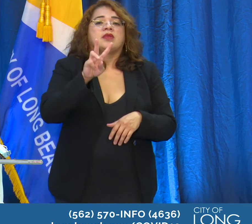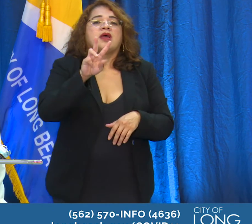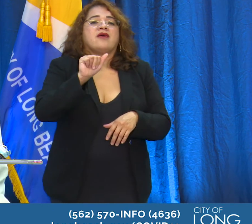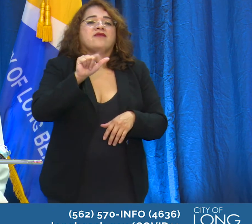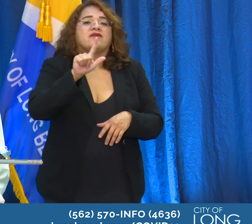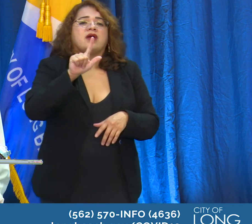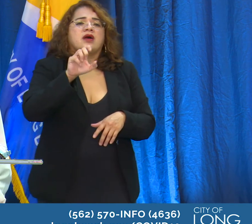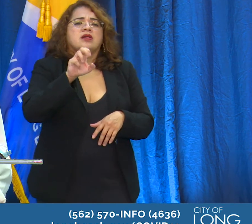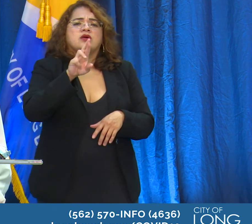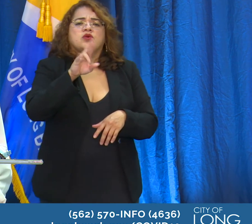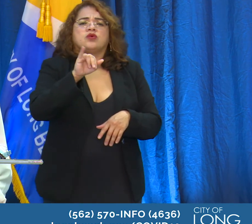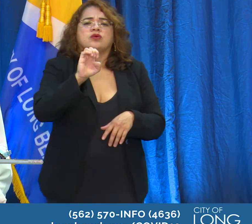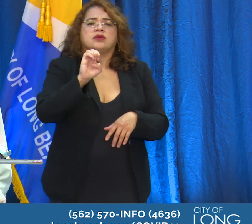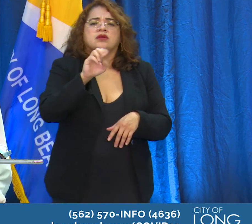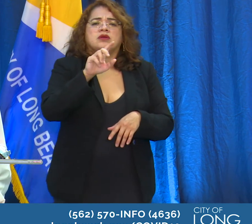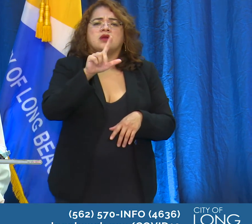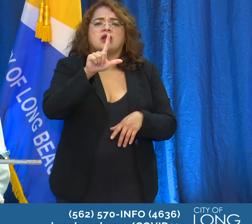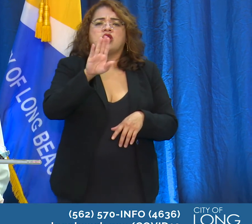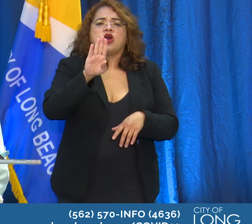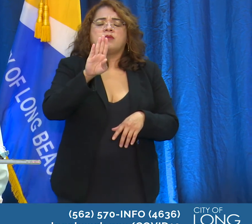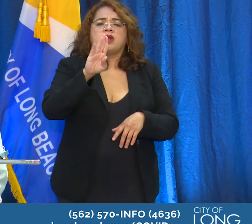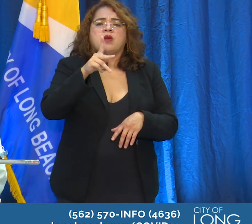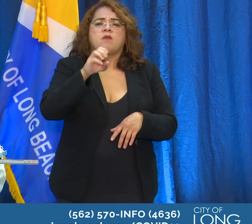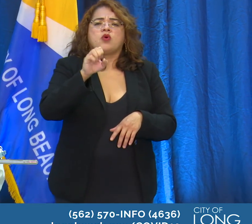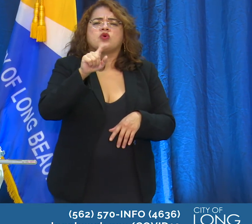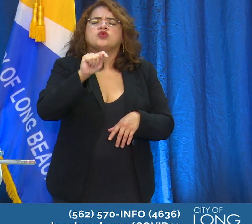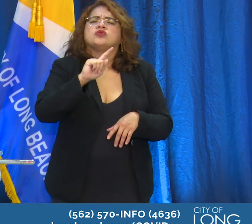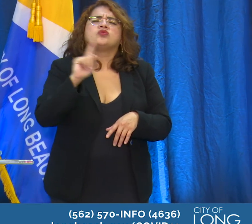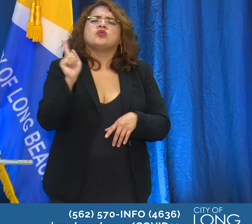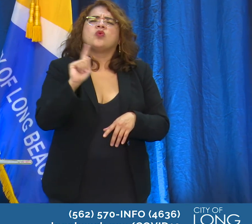Is there any data available about where people are getting infected?